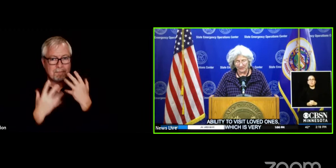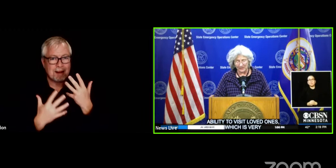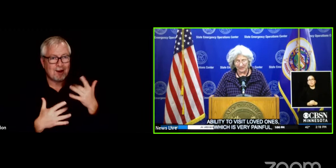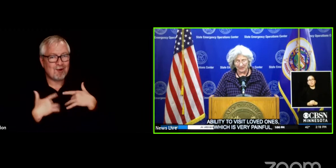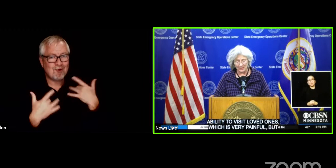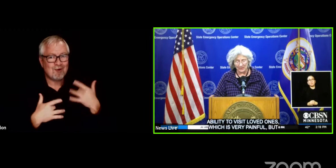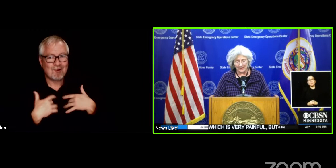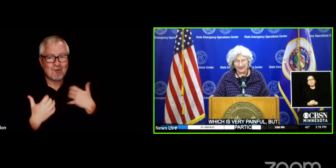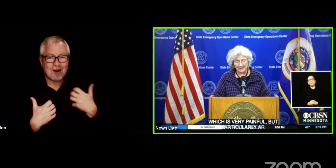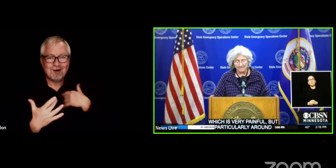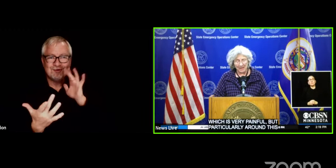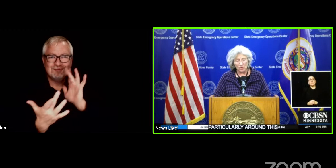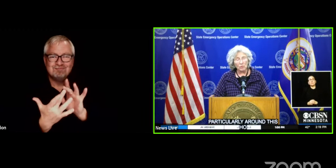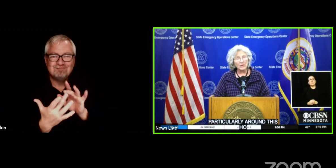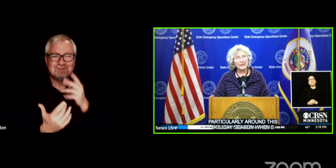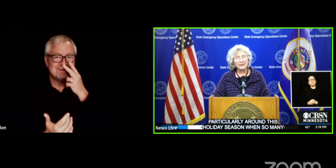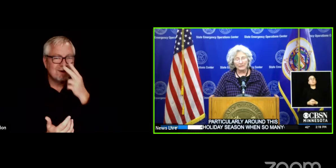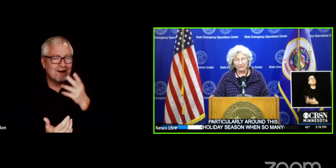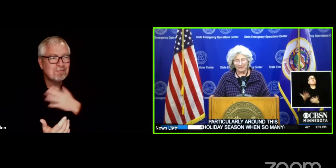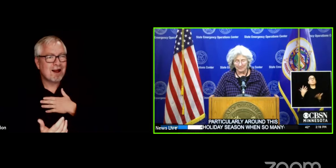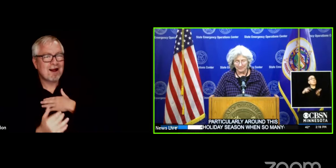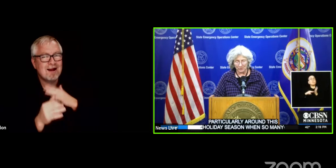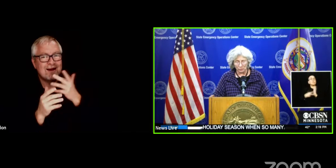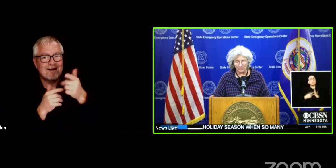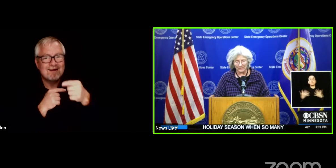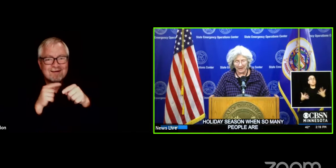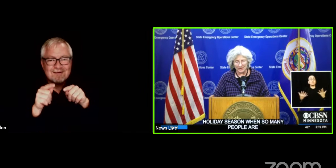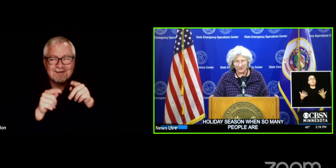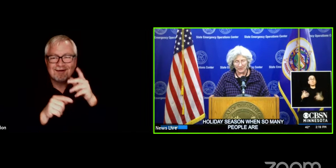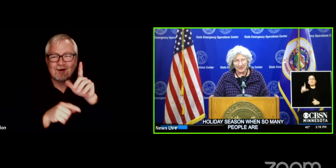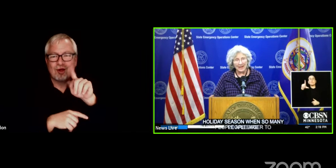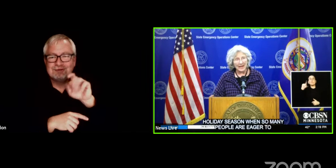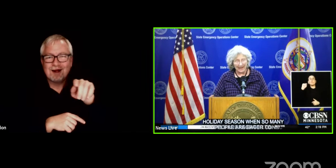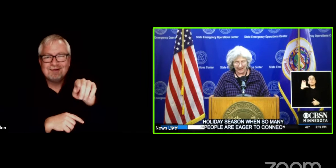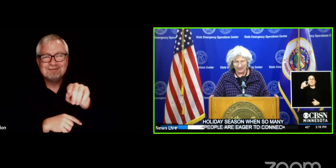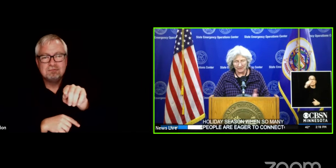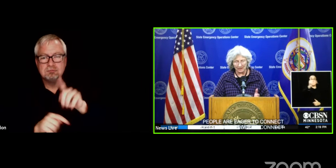FACILITIES. YOU'RE GOING TO HEAR FROM TWO PROVIDERS AND